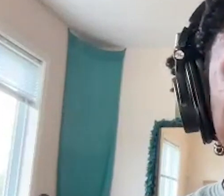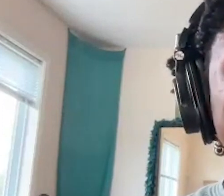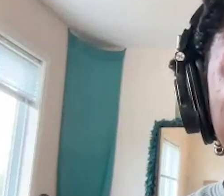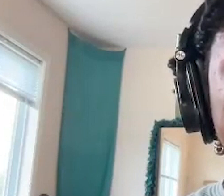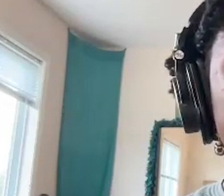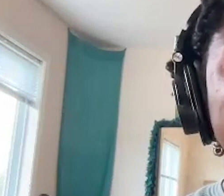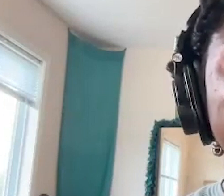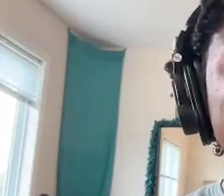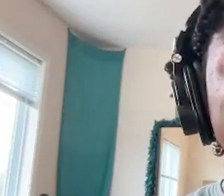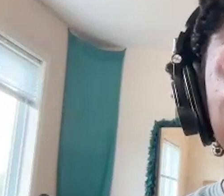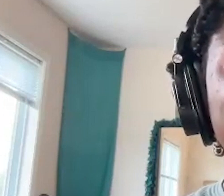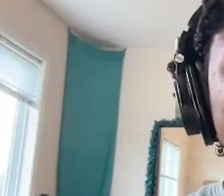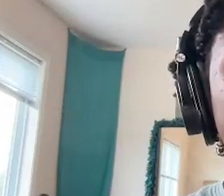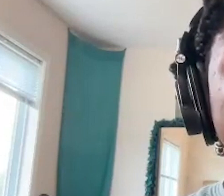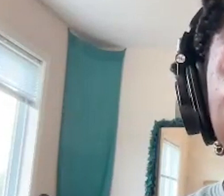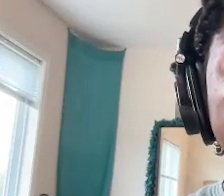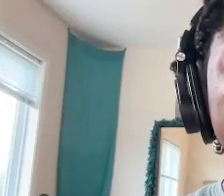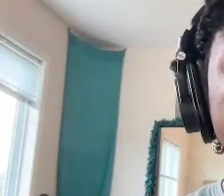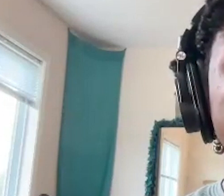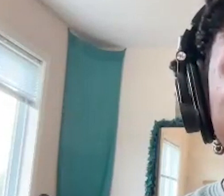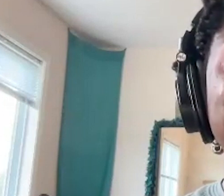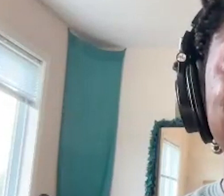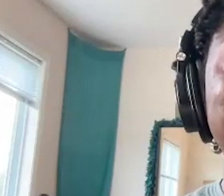colours and all the emotions. And we just want to be able to